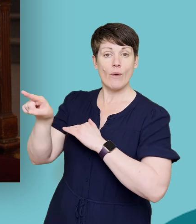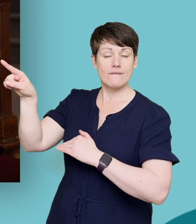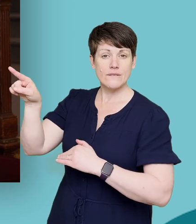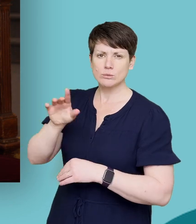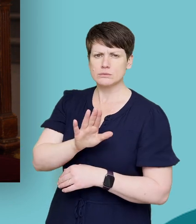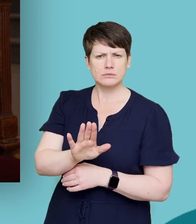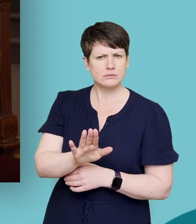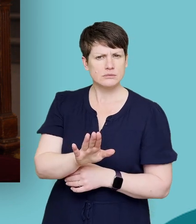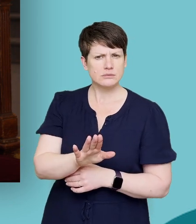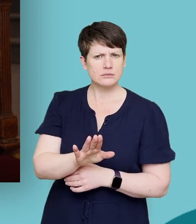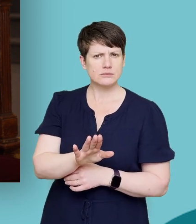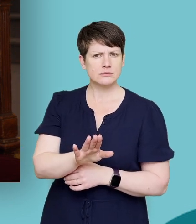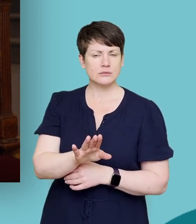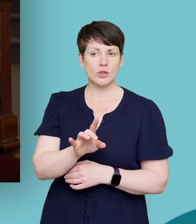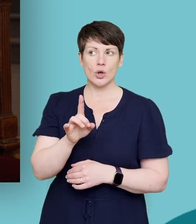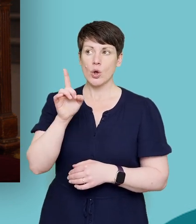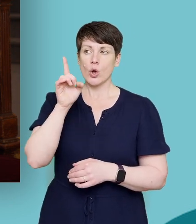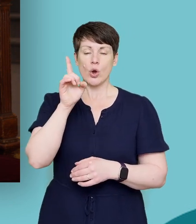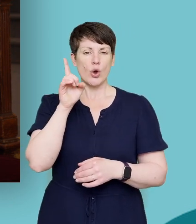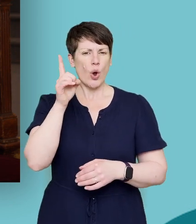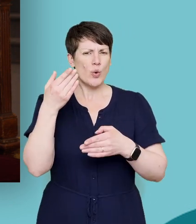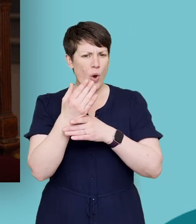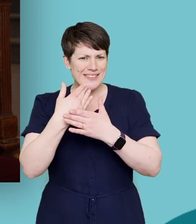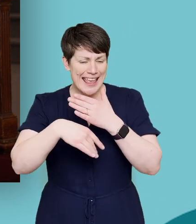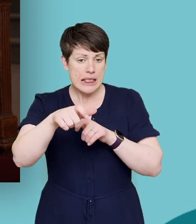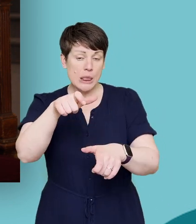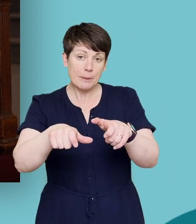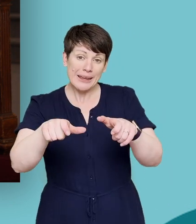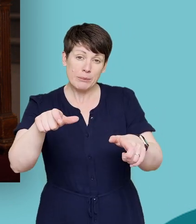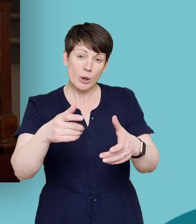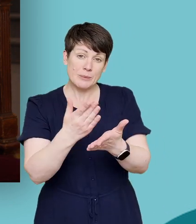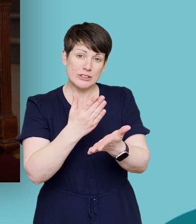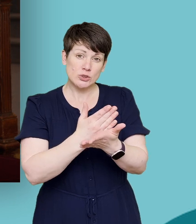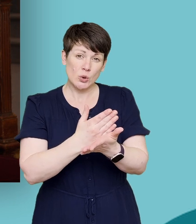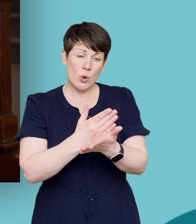God also works in those people to put right what was wrong.